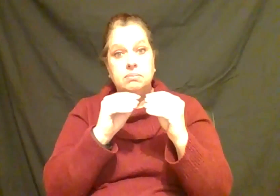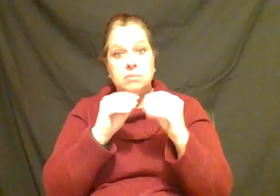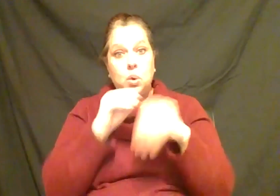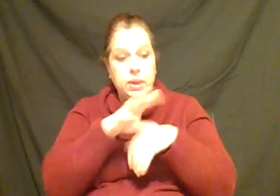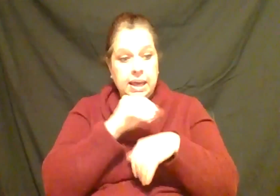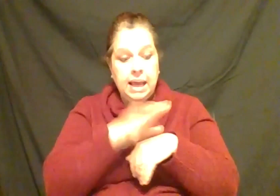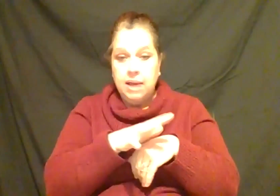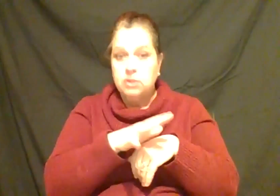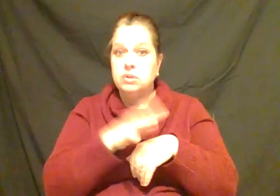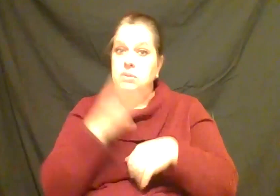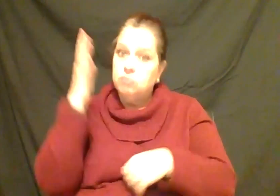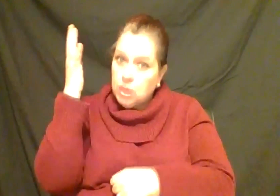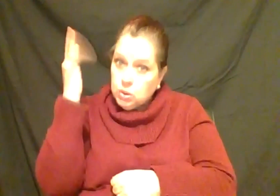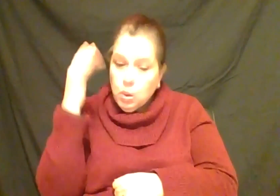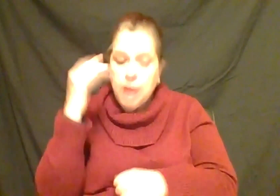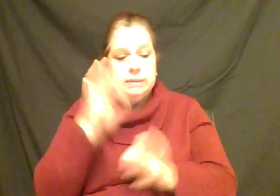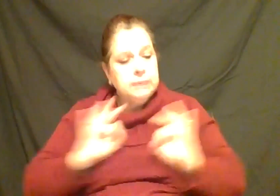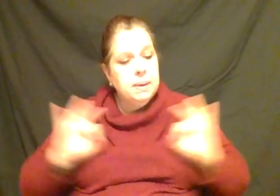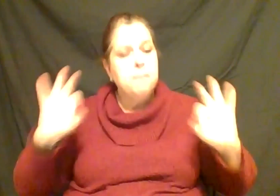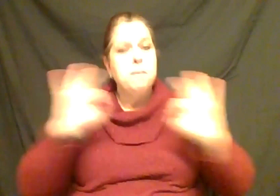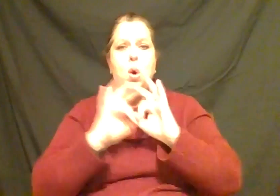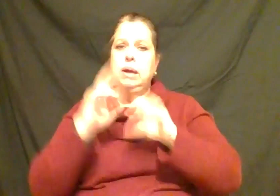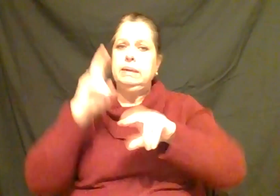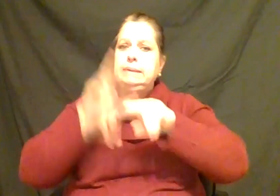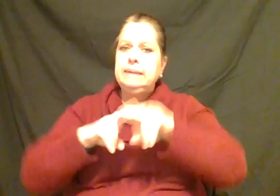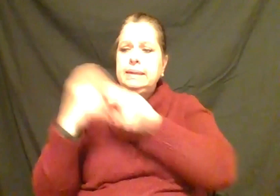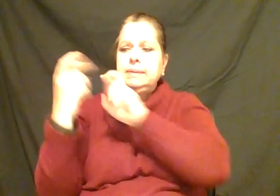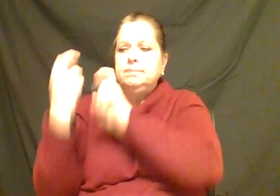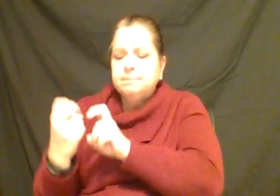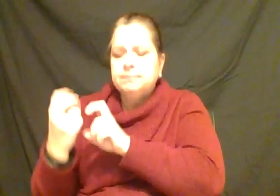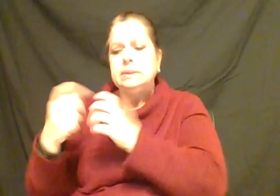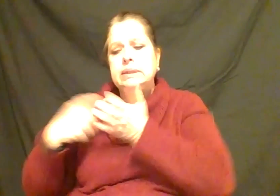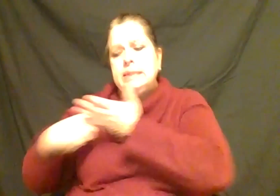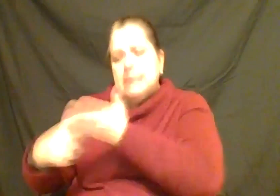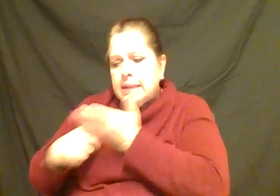we need to be selecting courses with students students need to be selecting these courses